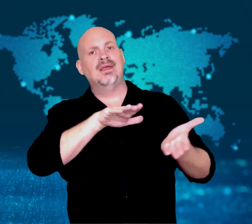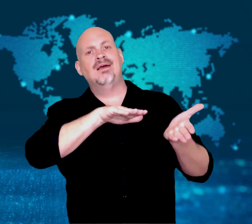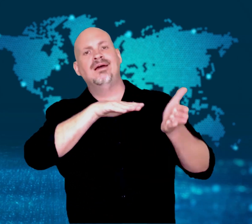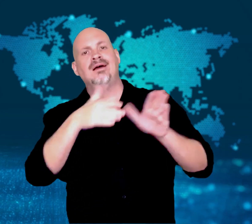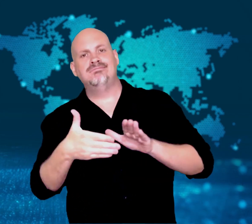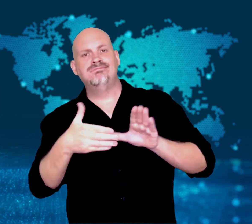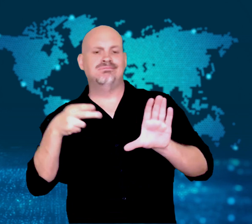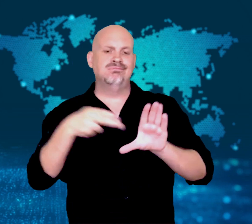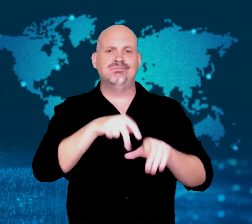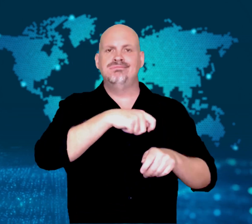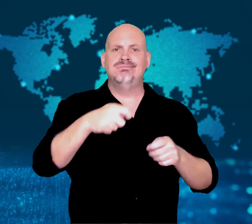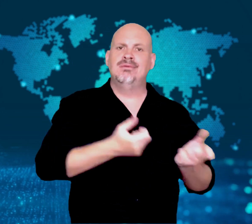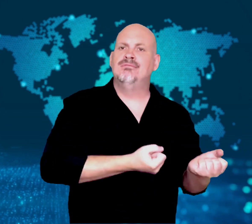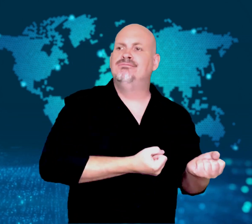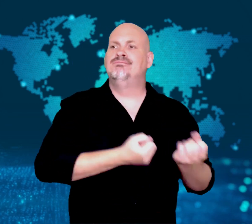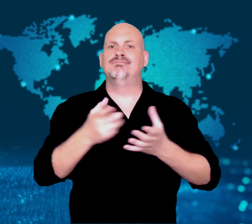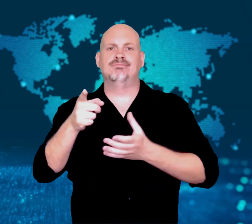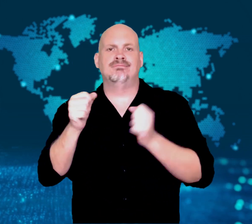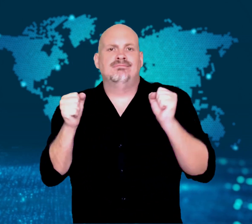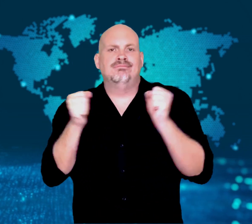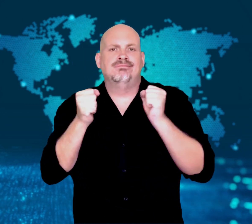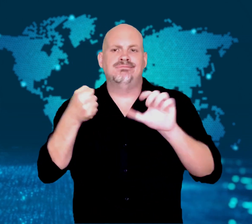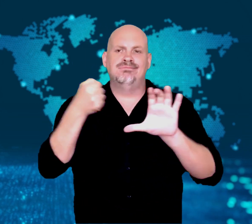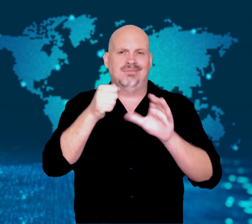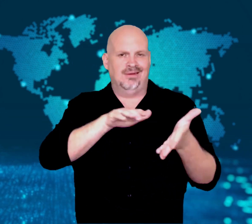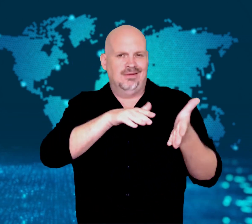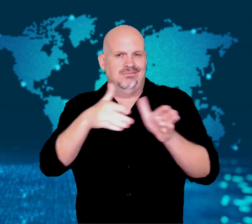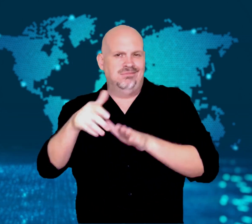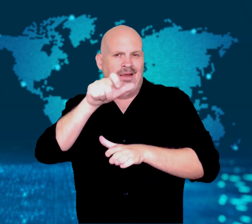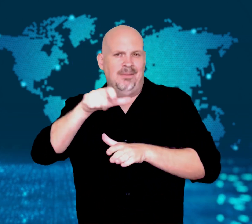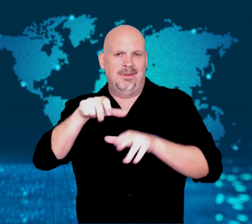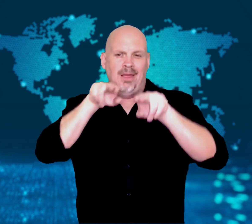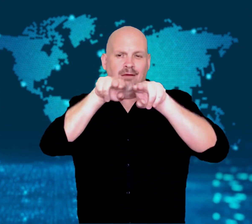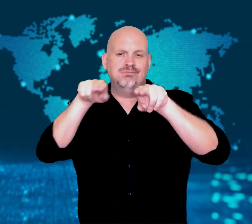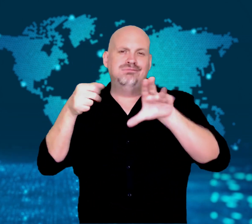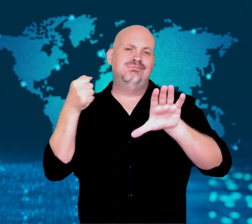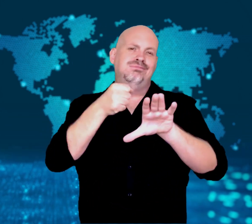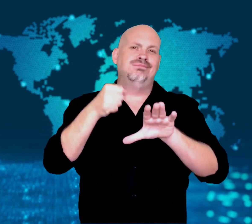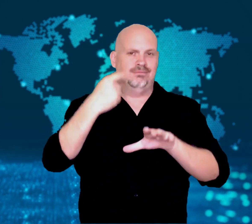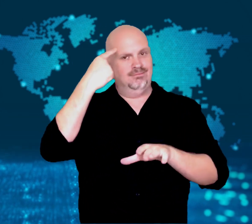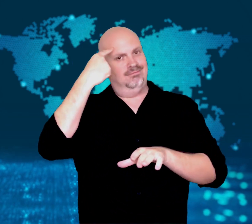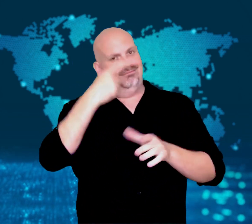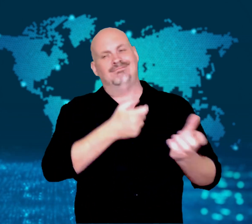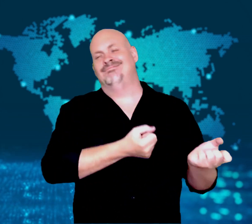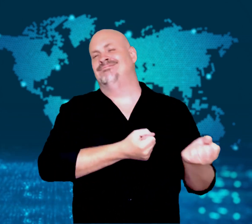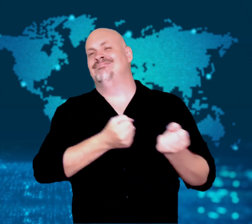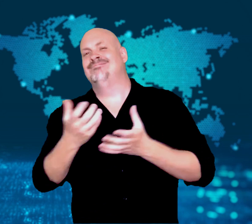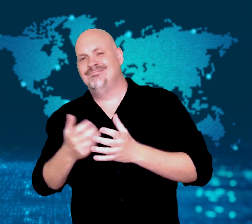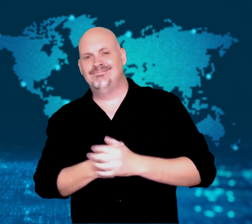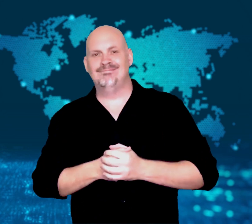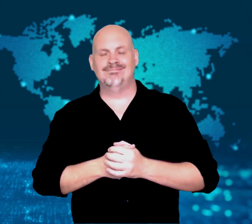The person was believed to be dead, but a video that has been shared